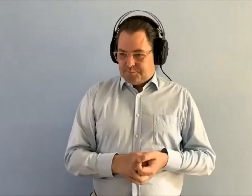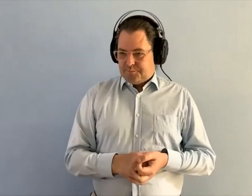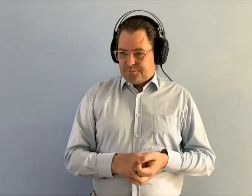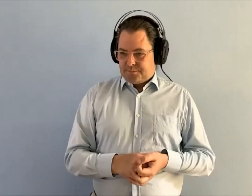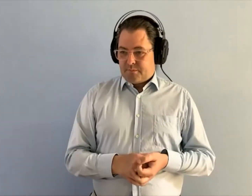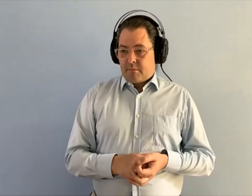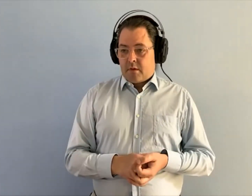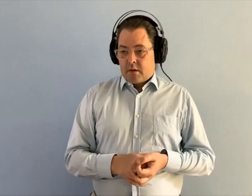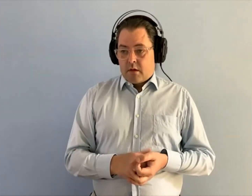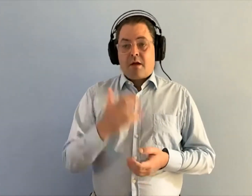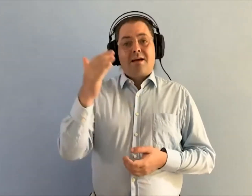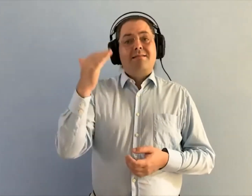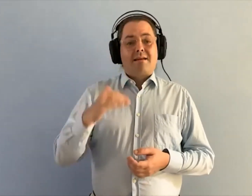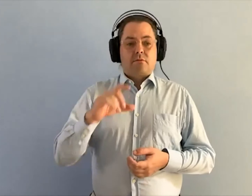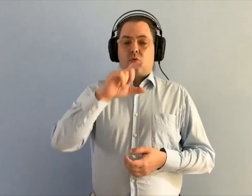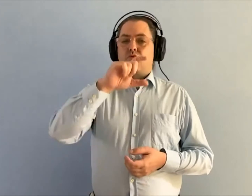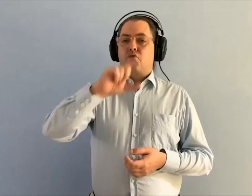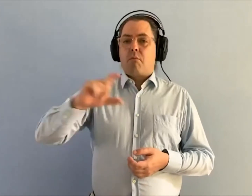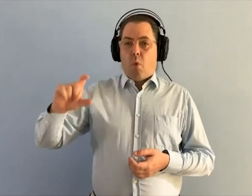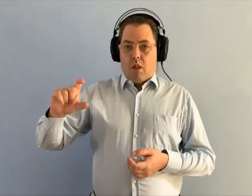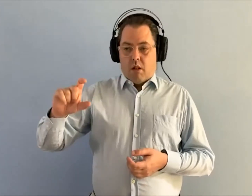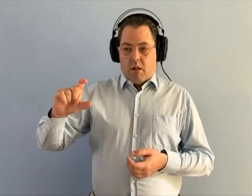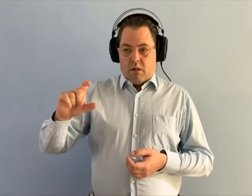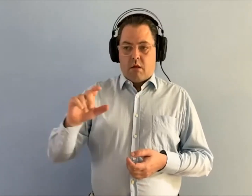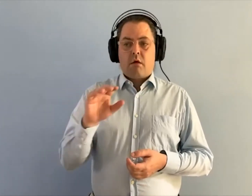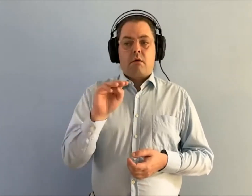your speech was somewhat